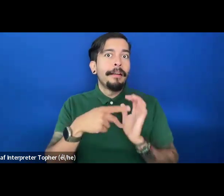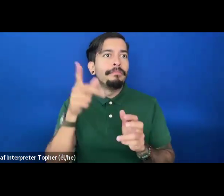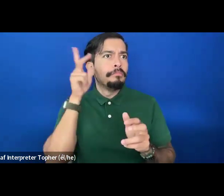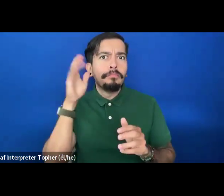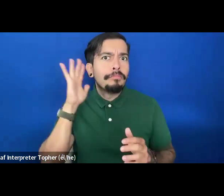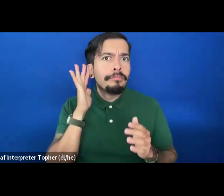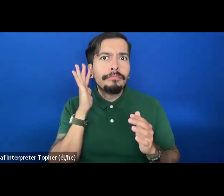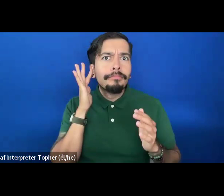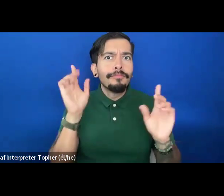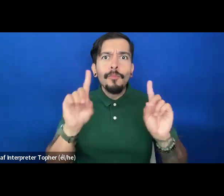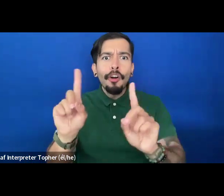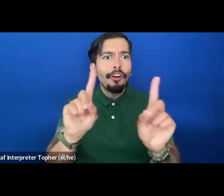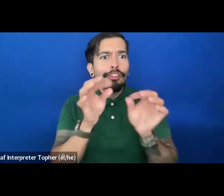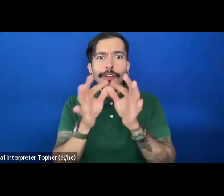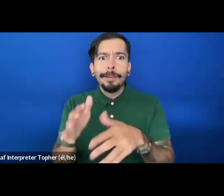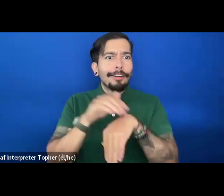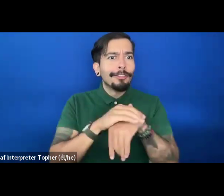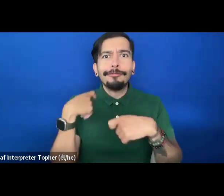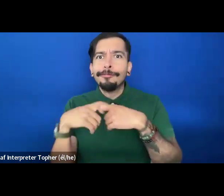Um, please select, um, a language channel.